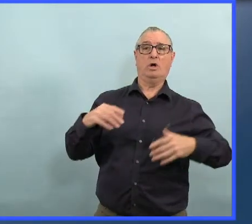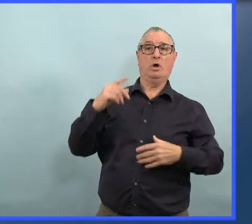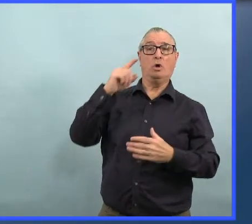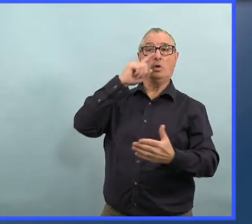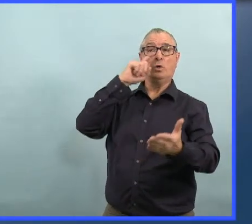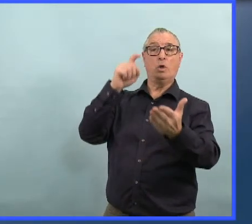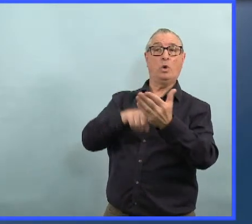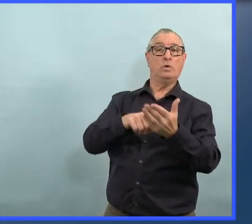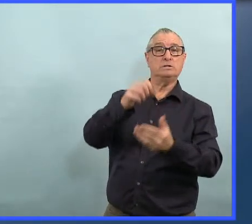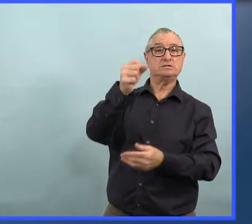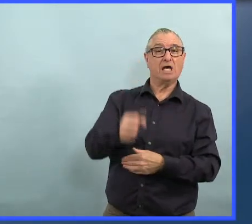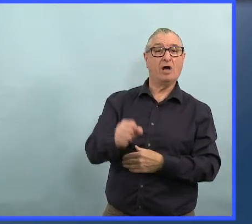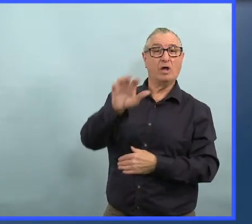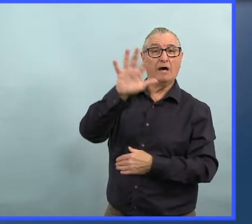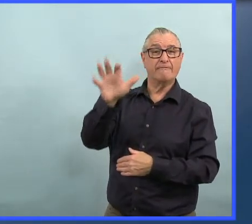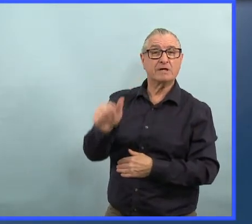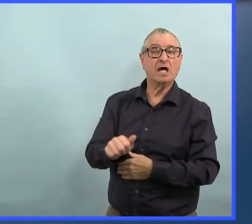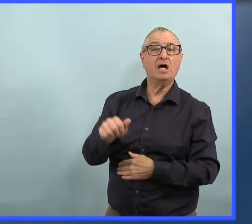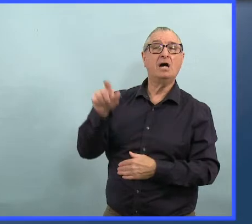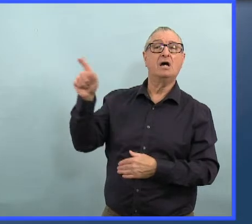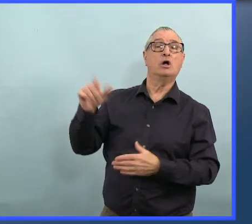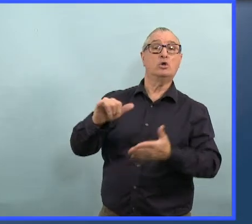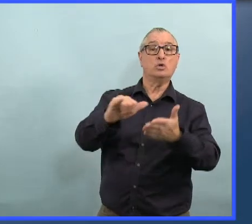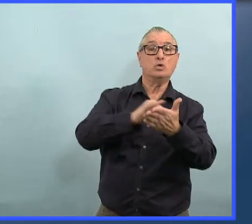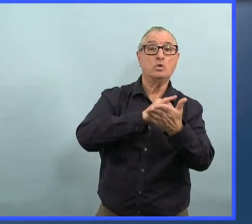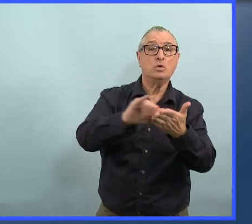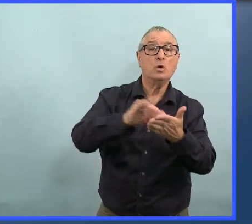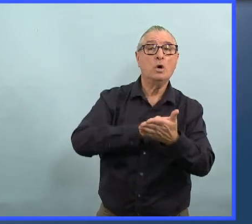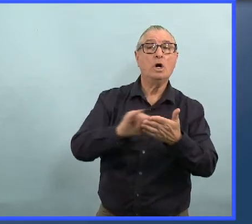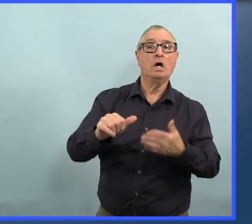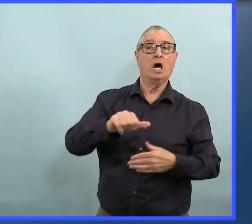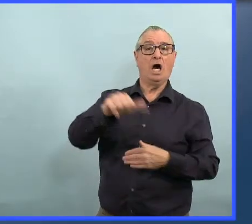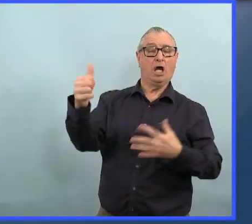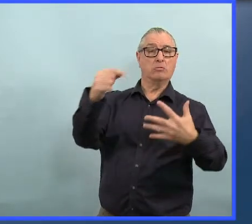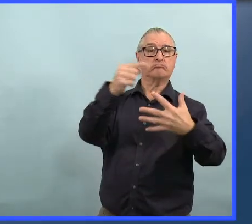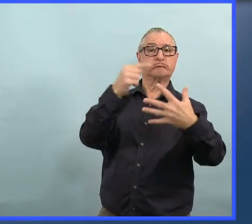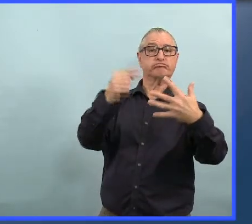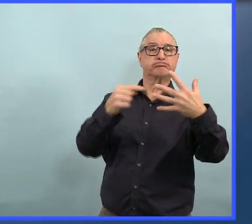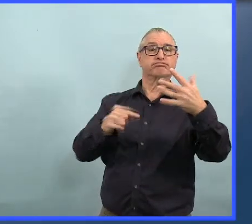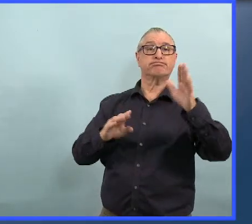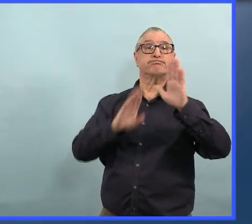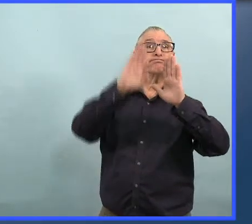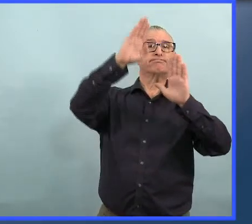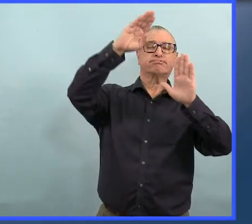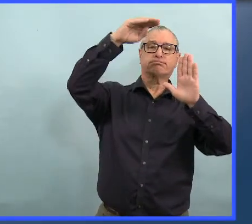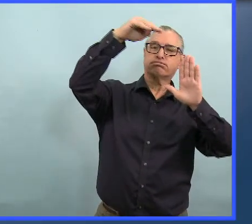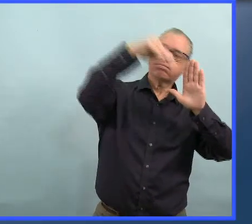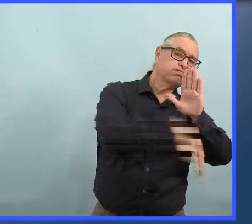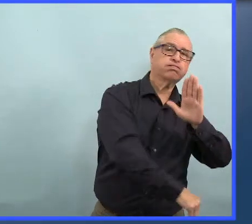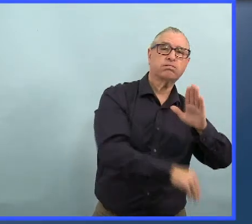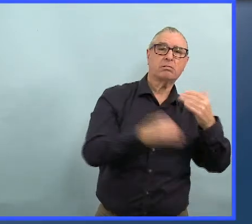that part of the province's planning when it came to implementing restrictions the fact that it was